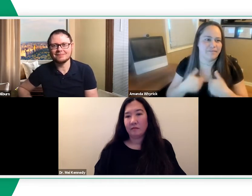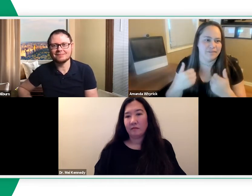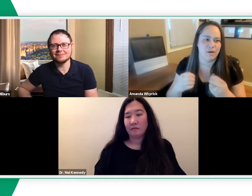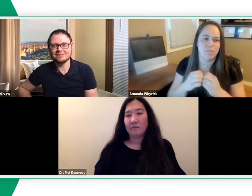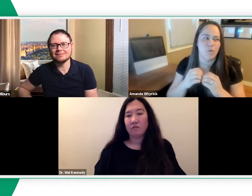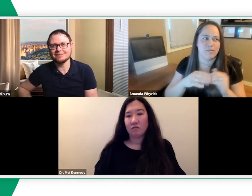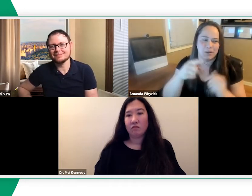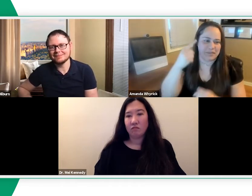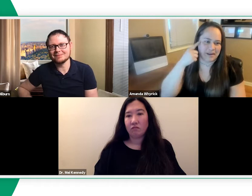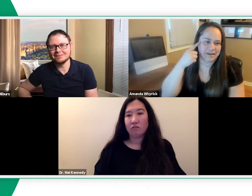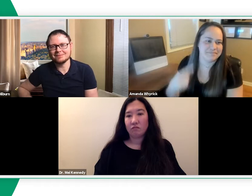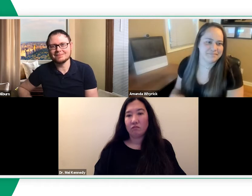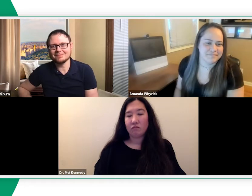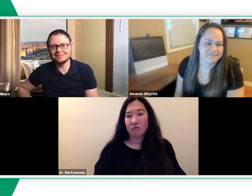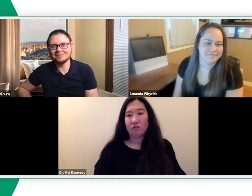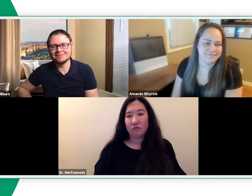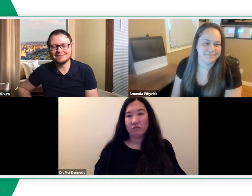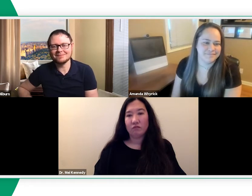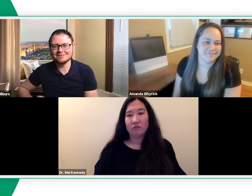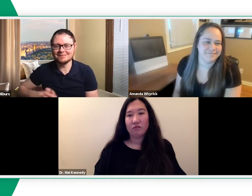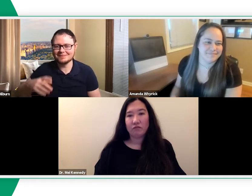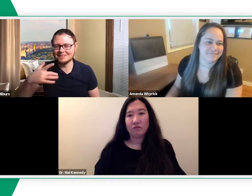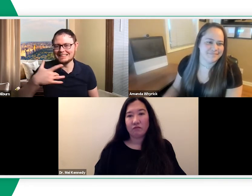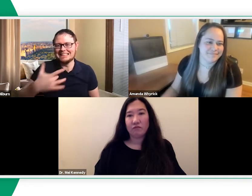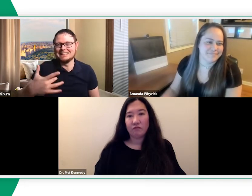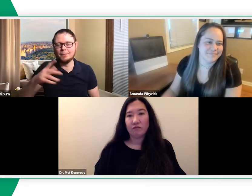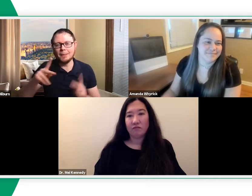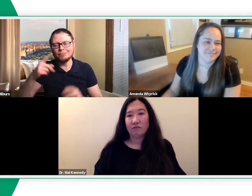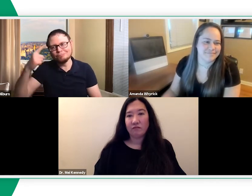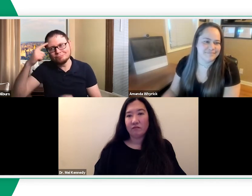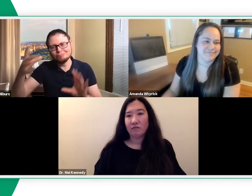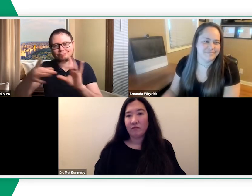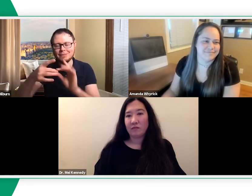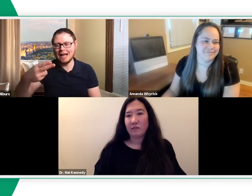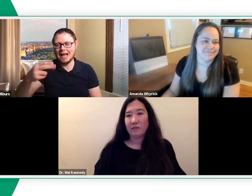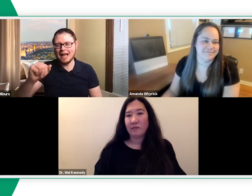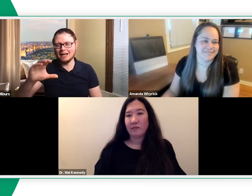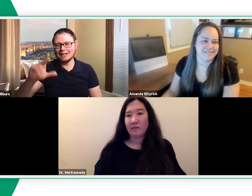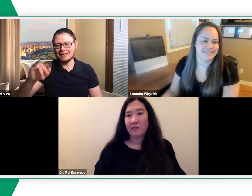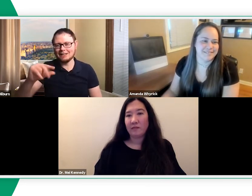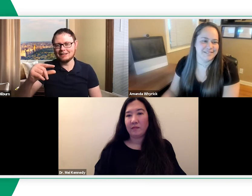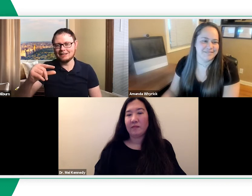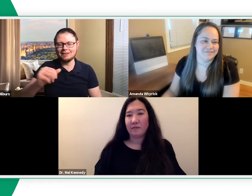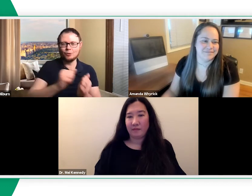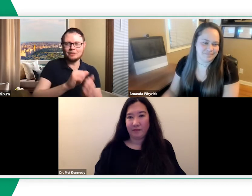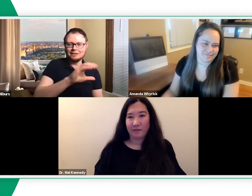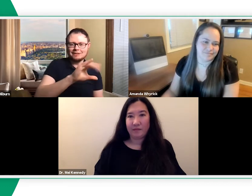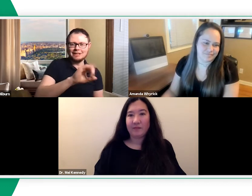life more than you think. >>BRIAN MILBURN: Yeah, usually people think